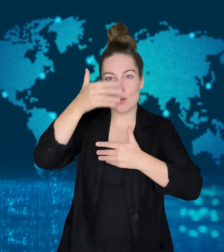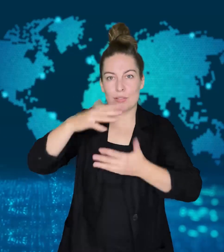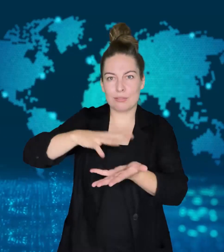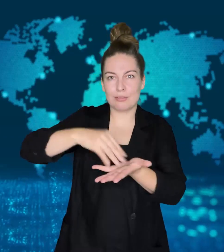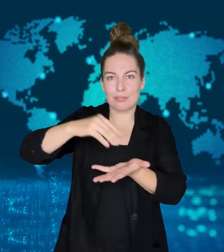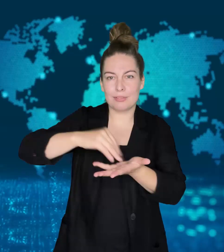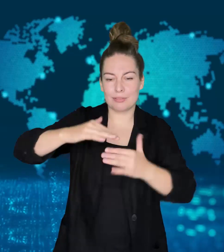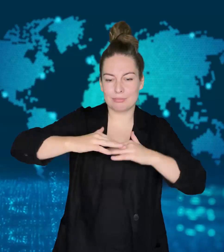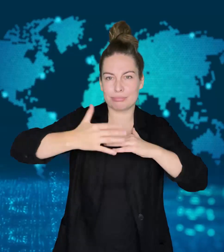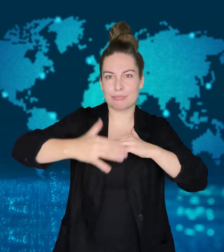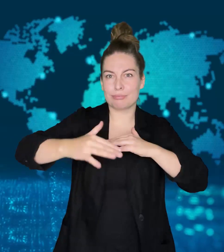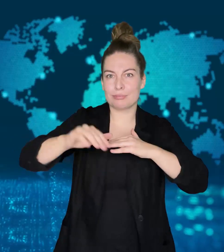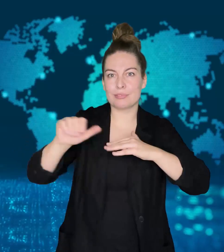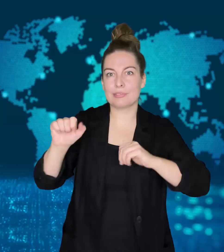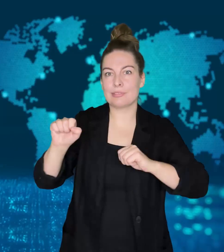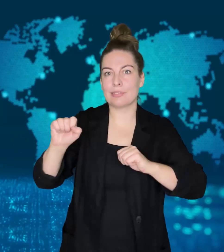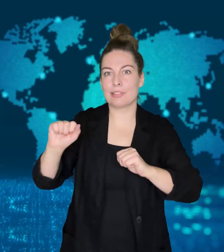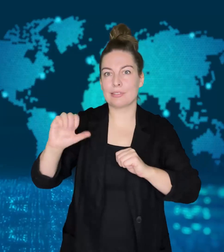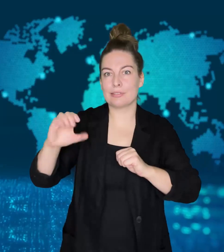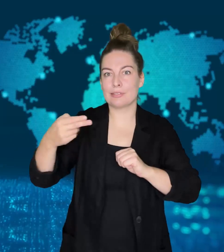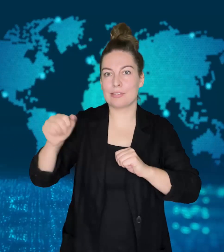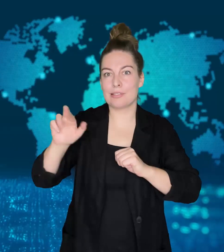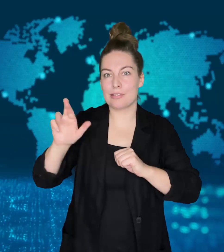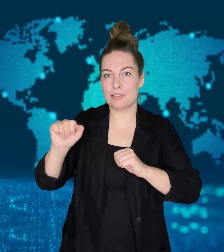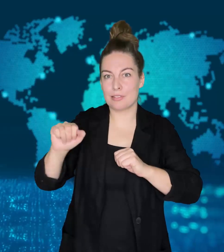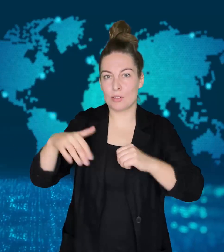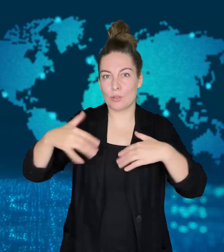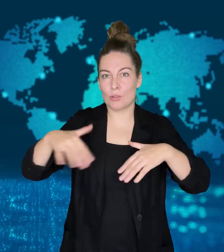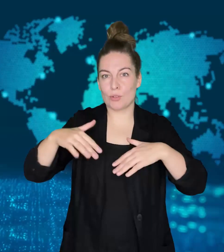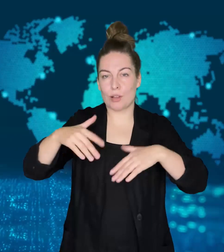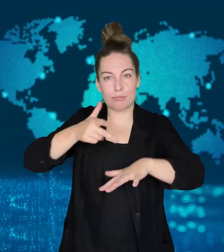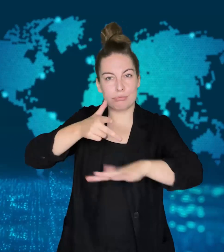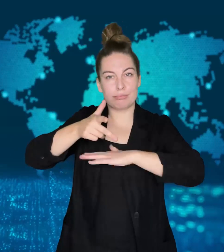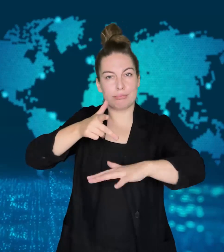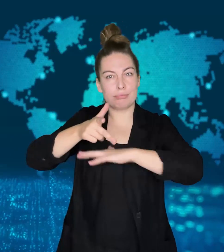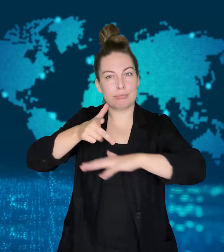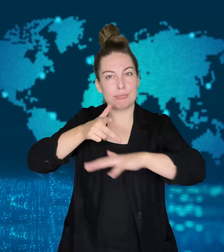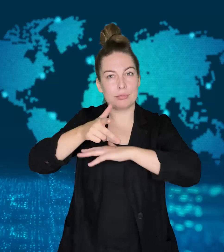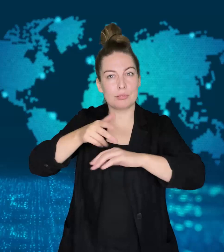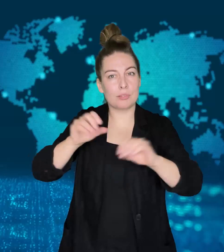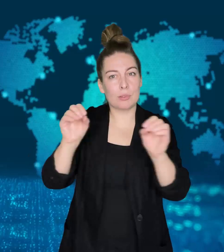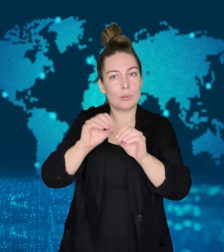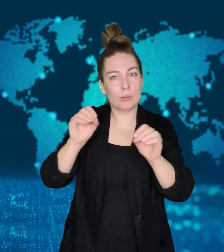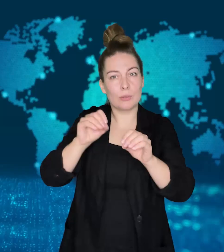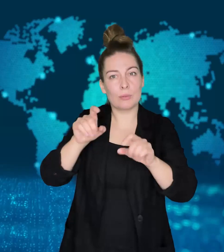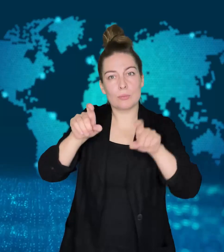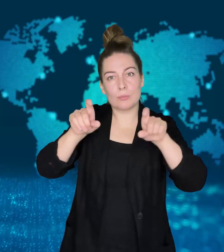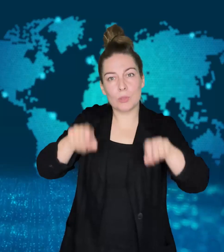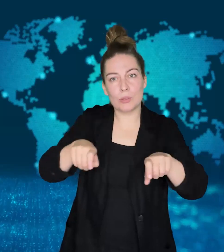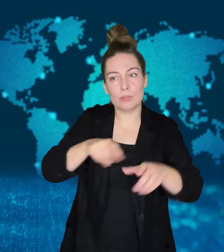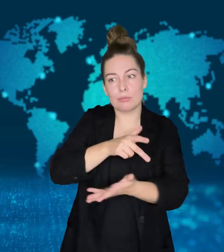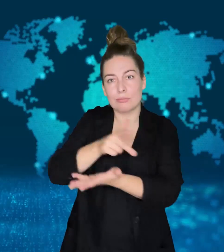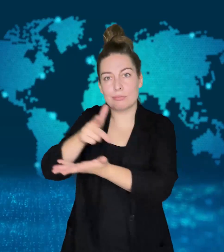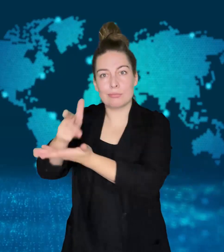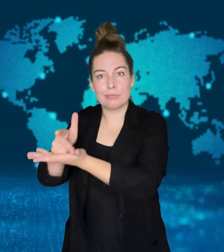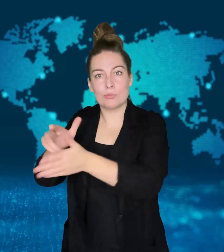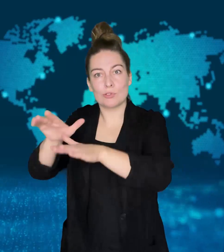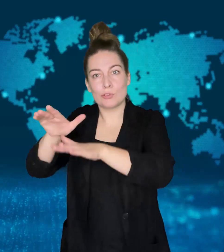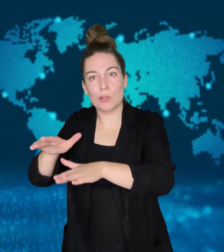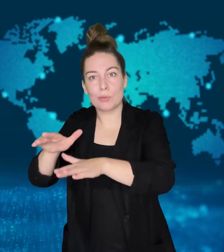the Sahara Desert without using any charging stations.